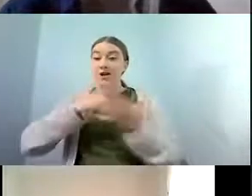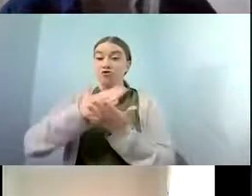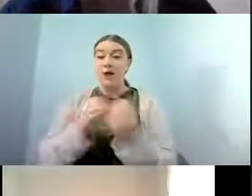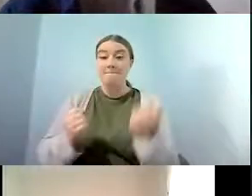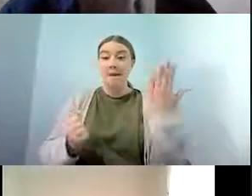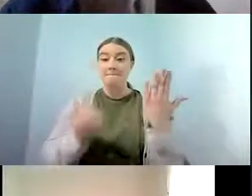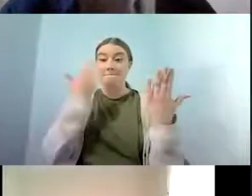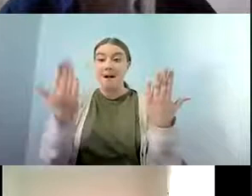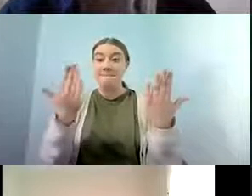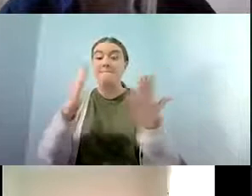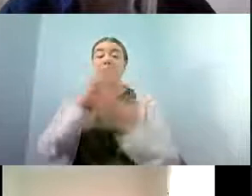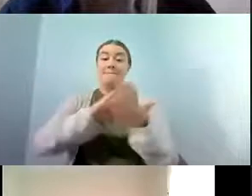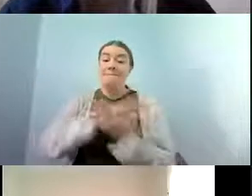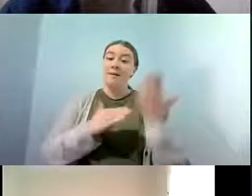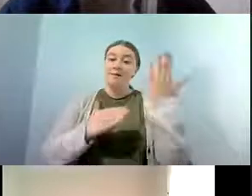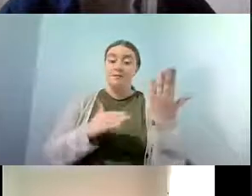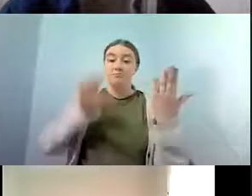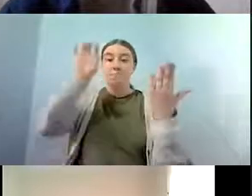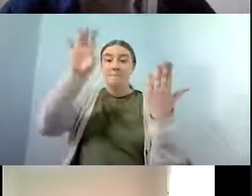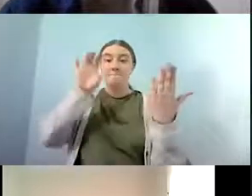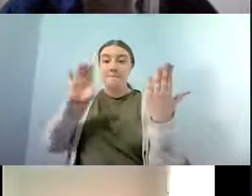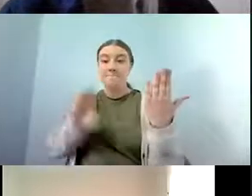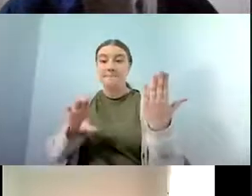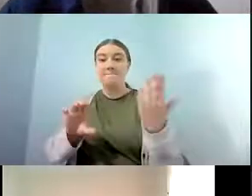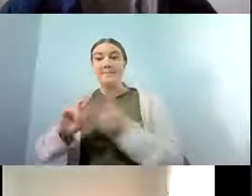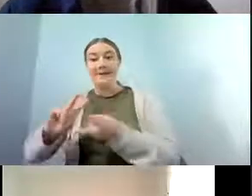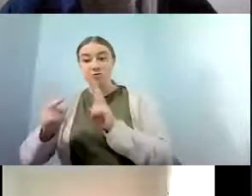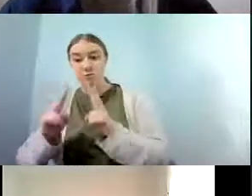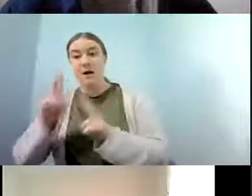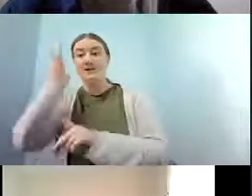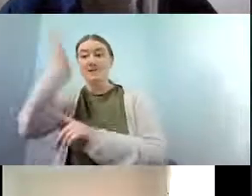and the speakers and laura on the right hand side but if this isn't the case for